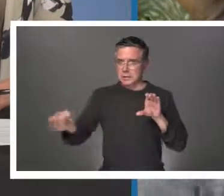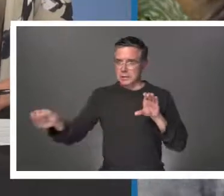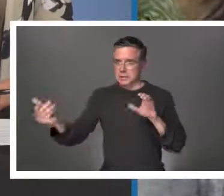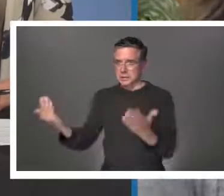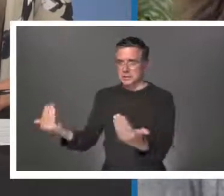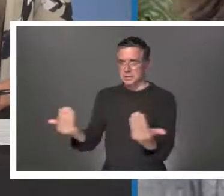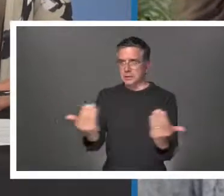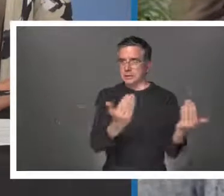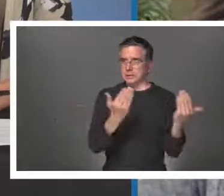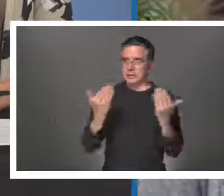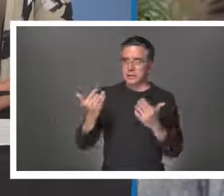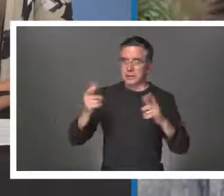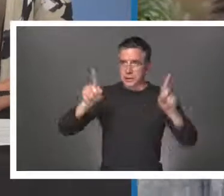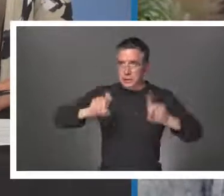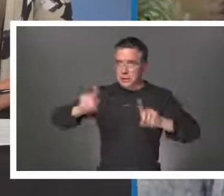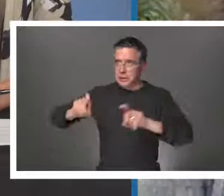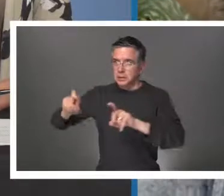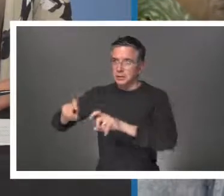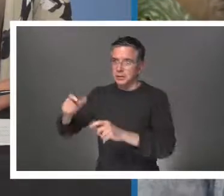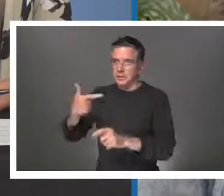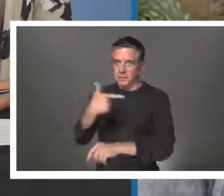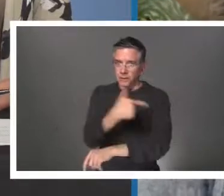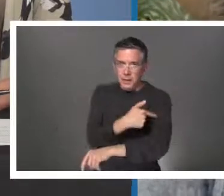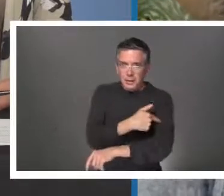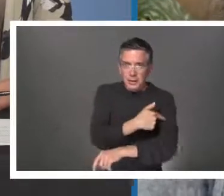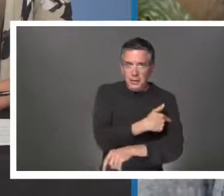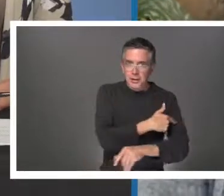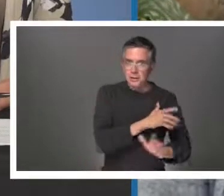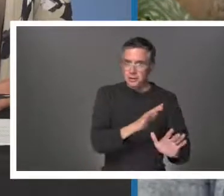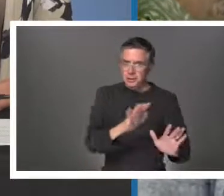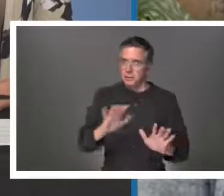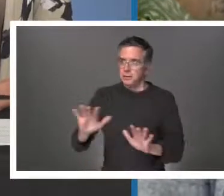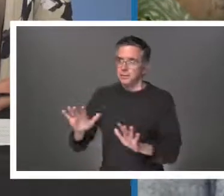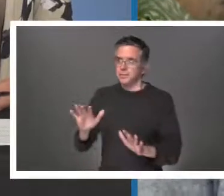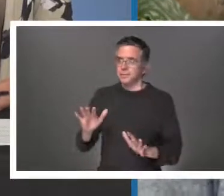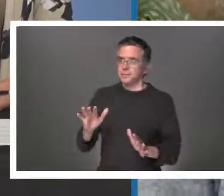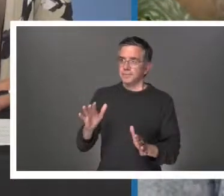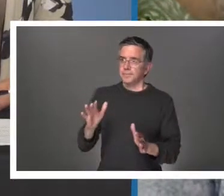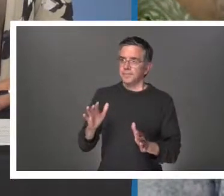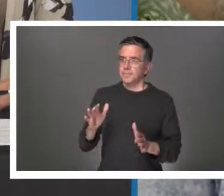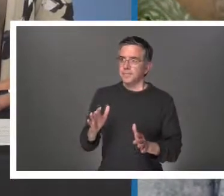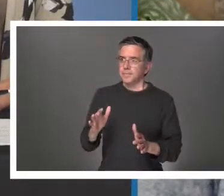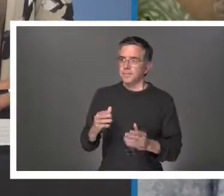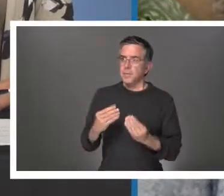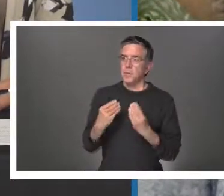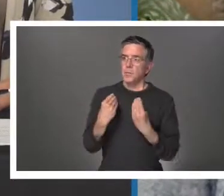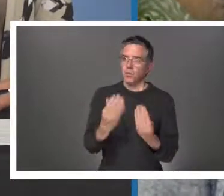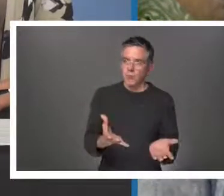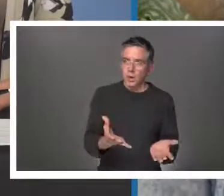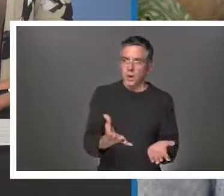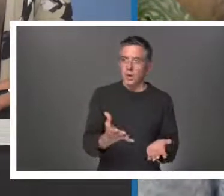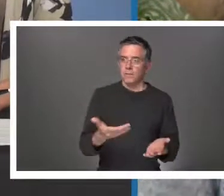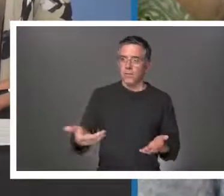creating spaces that are welcoming and understandable for so many community members,